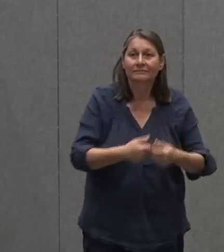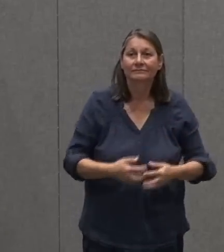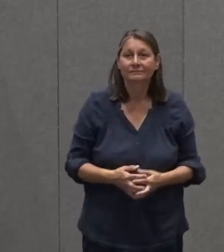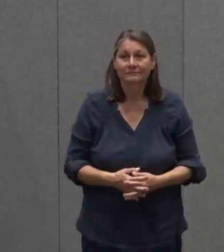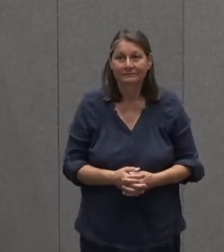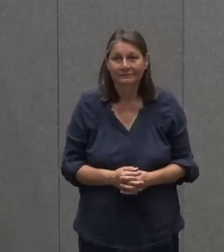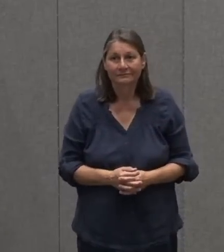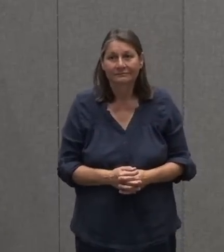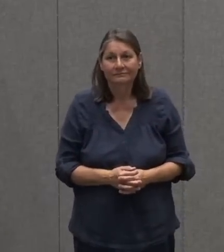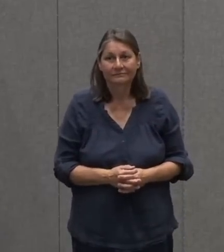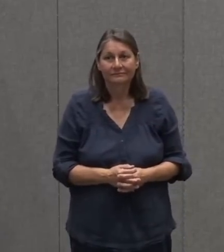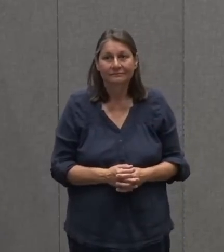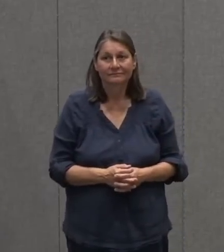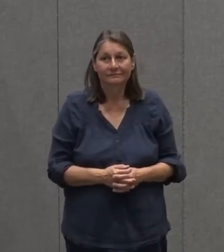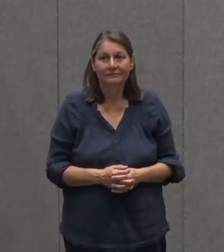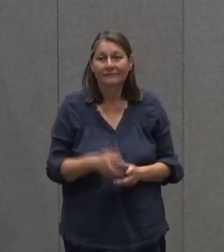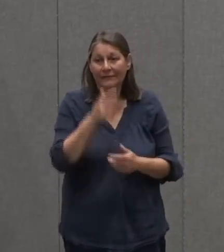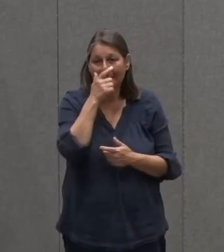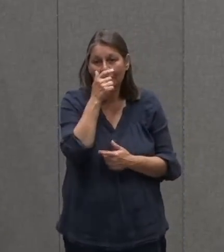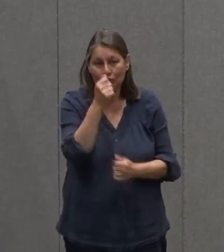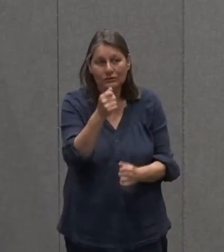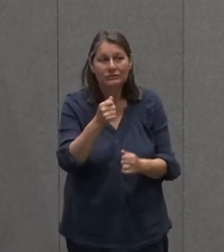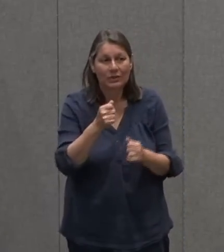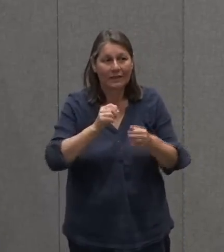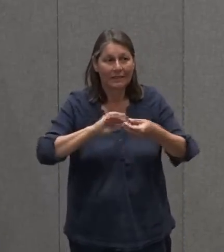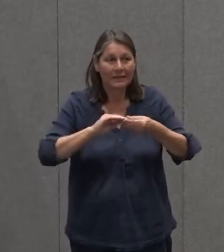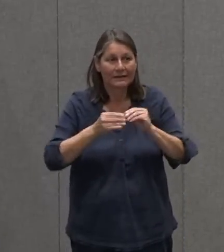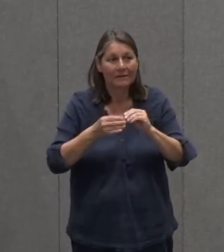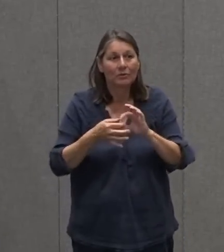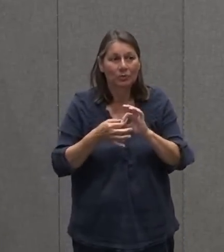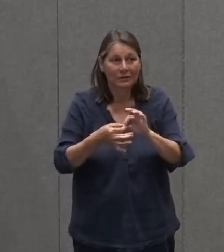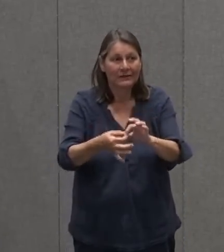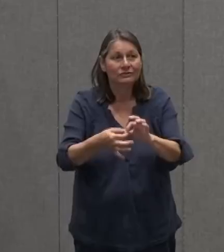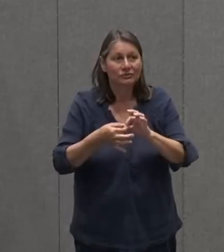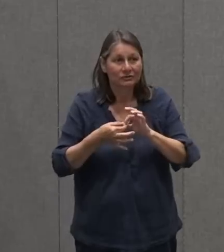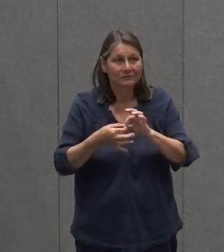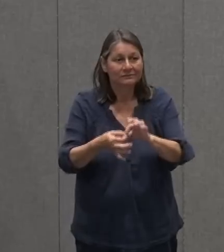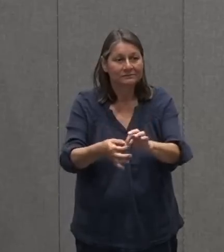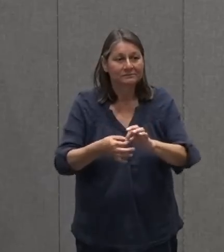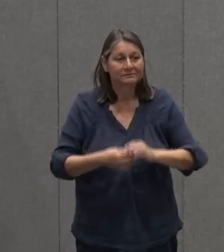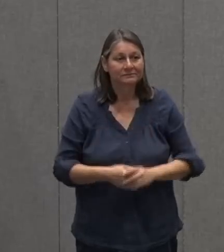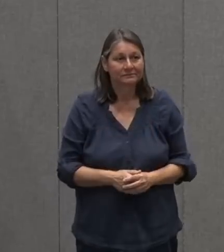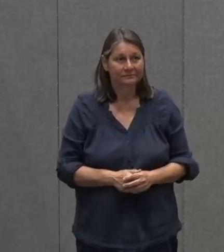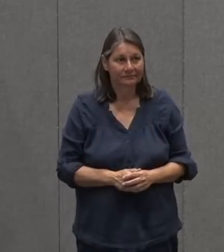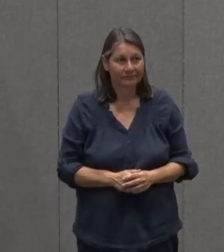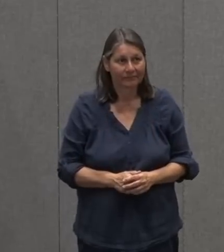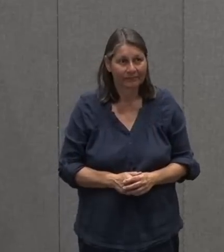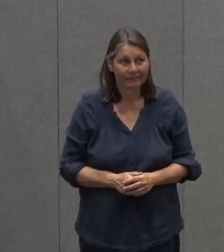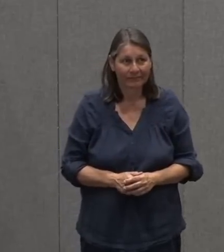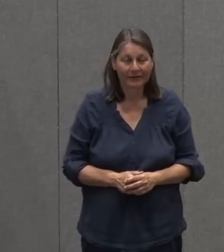Pretty interesting how those number relationships work with that problem. Let's have Mrs. Gaudet come up here